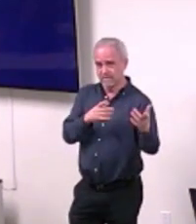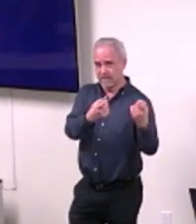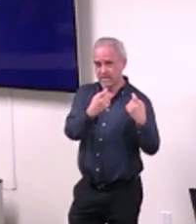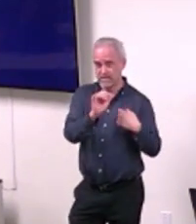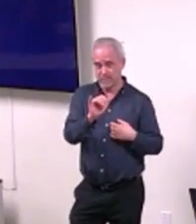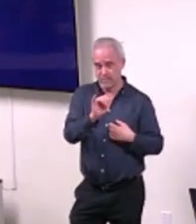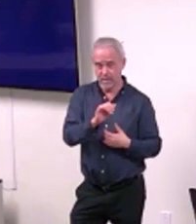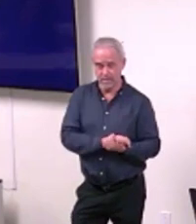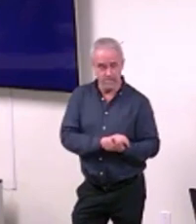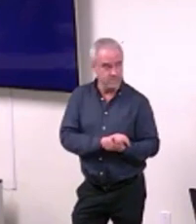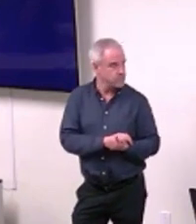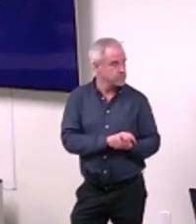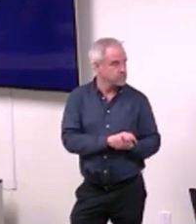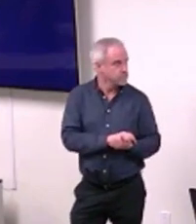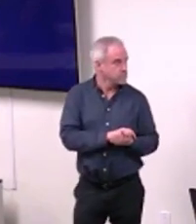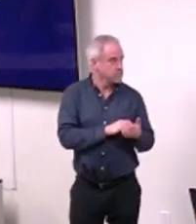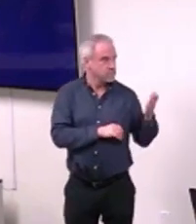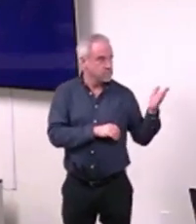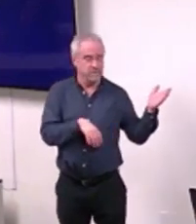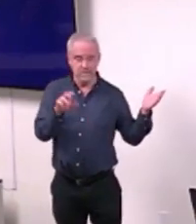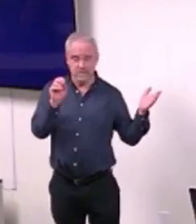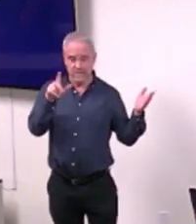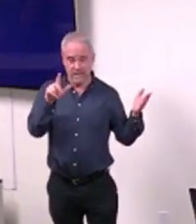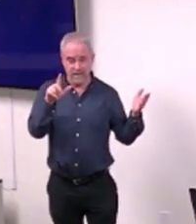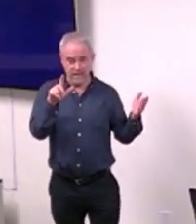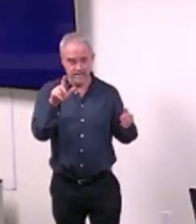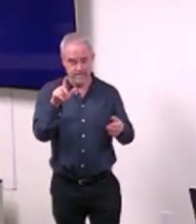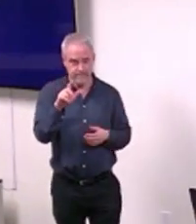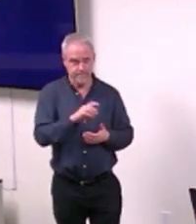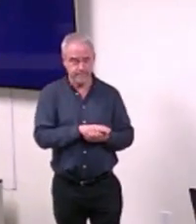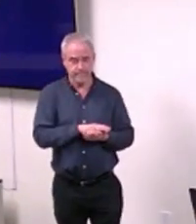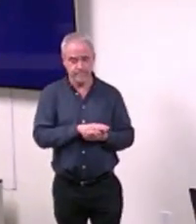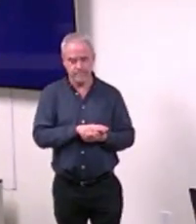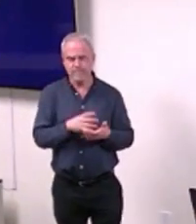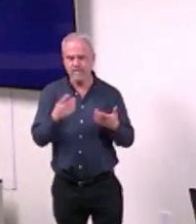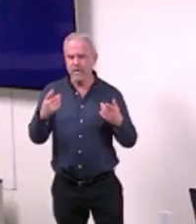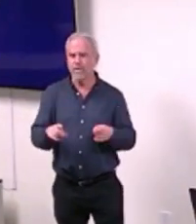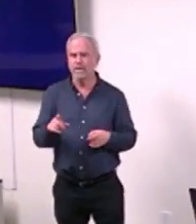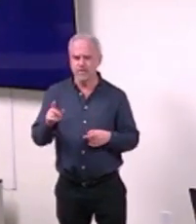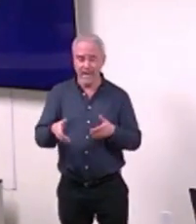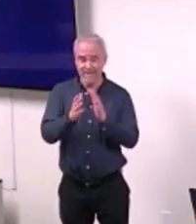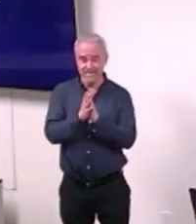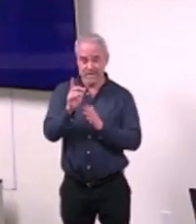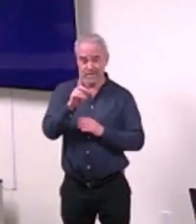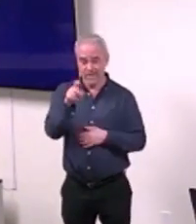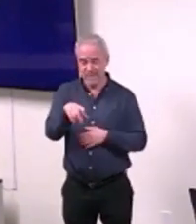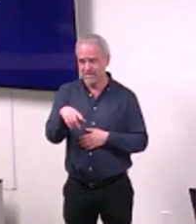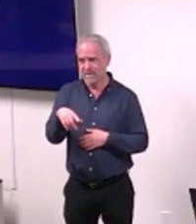And this is T.L. If you could just identify yourself with your name before you ask your question. And make your comment.